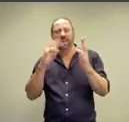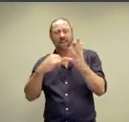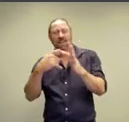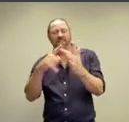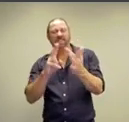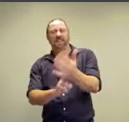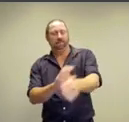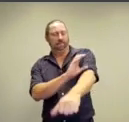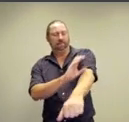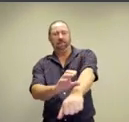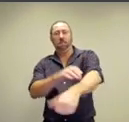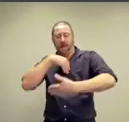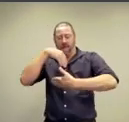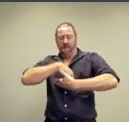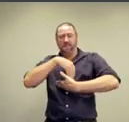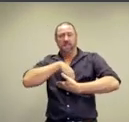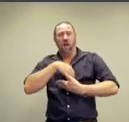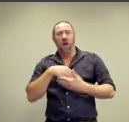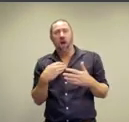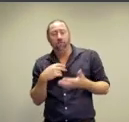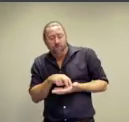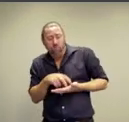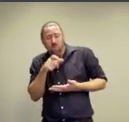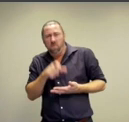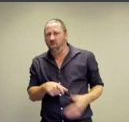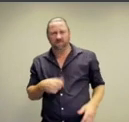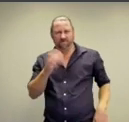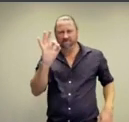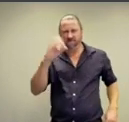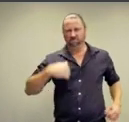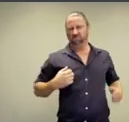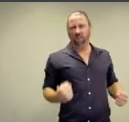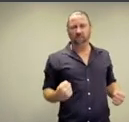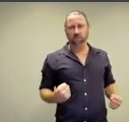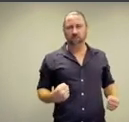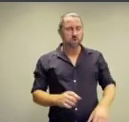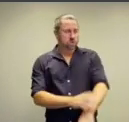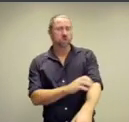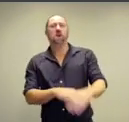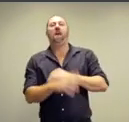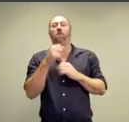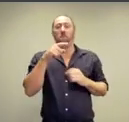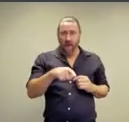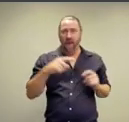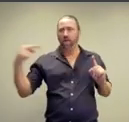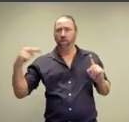that vulnerable, that the vulnerable anti-hero wears for protection. From this point onwards, the jacket began